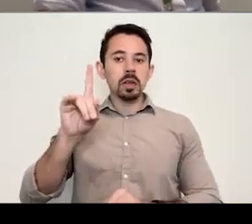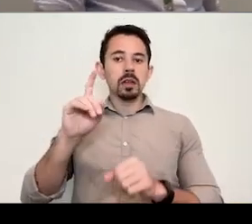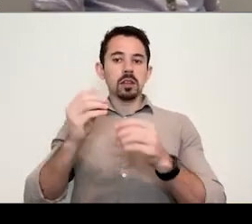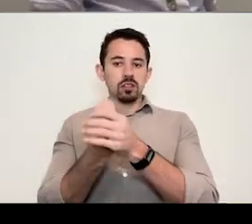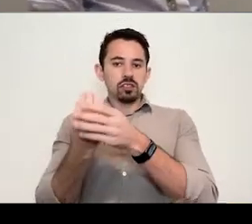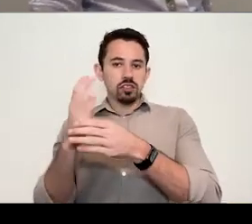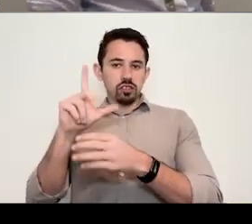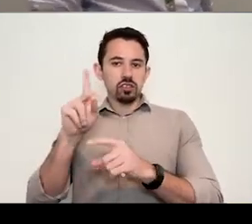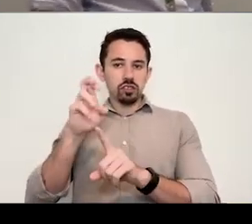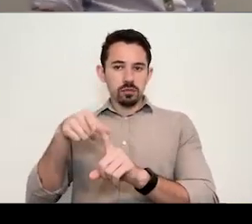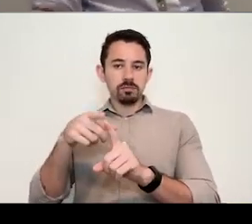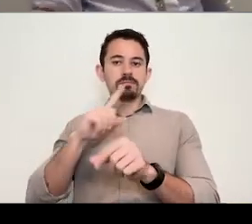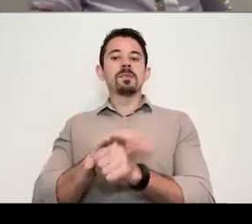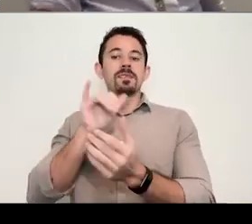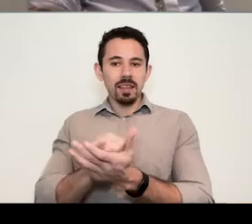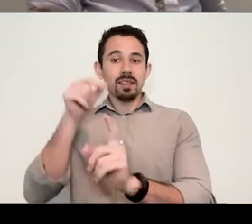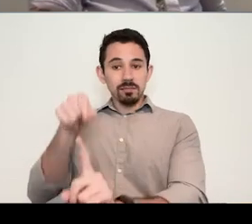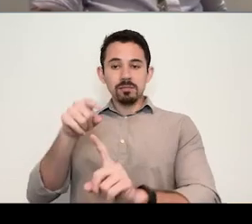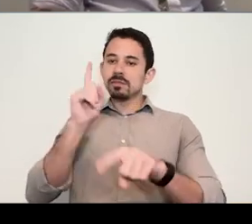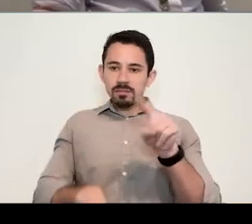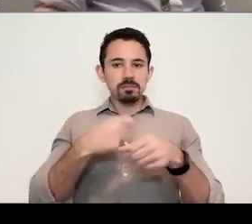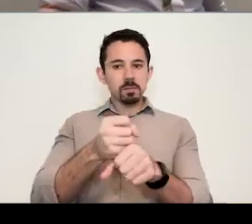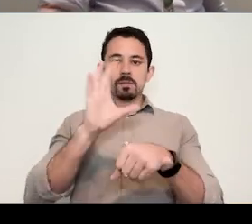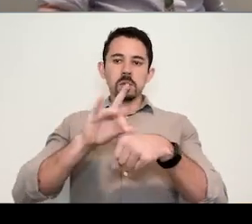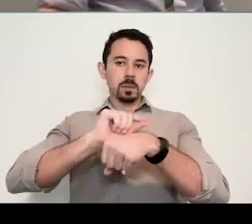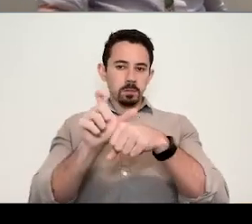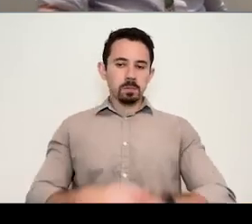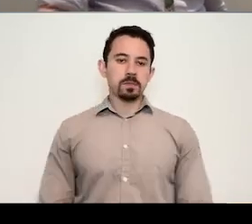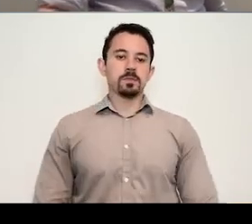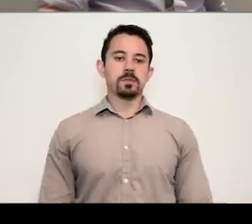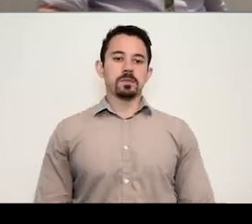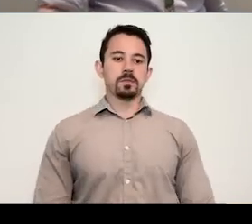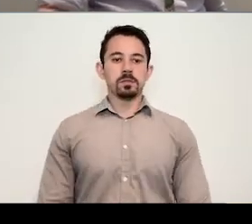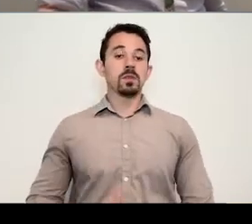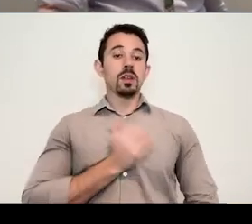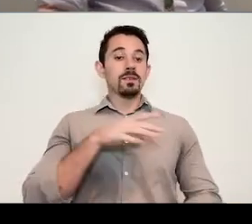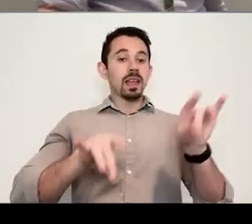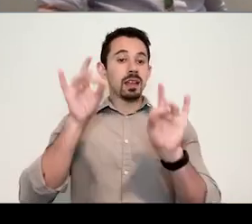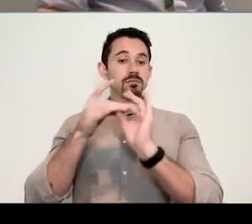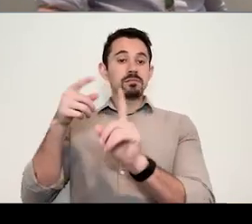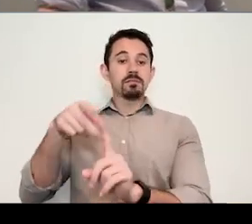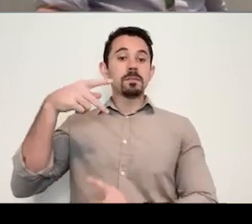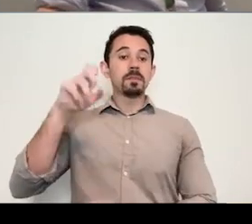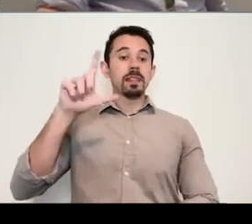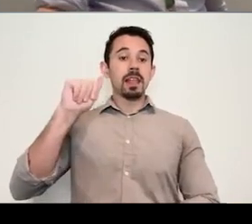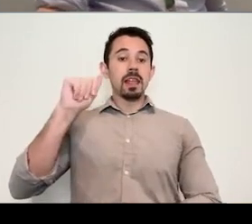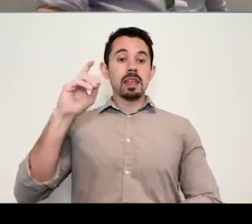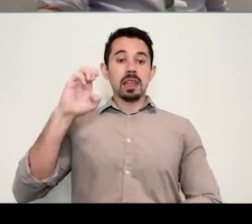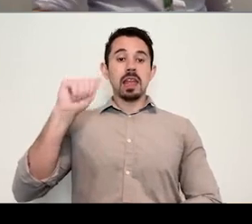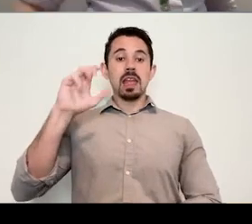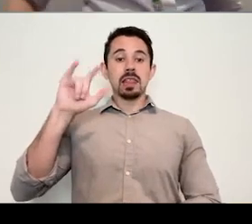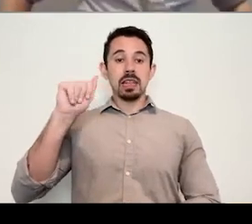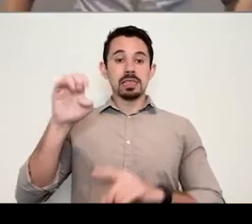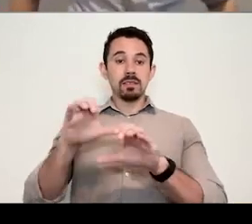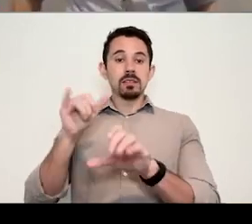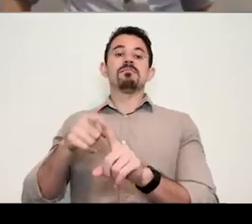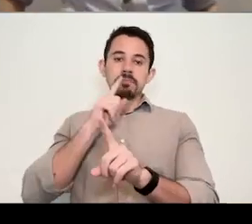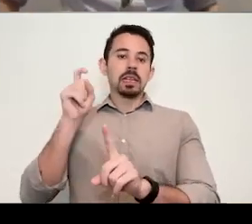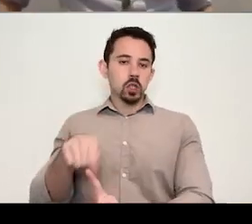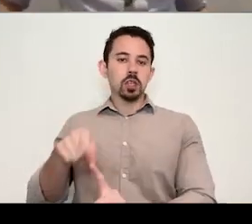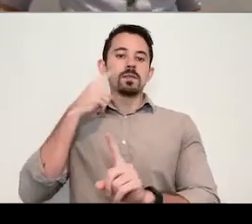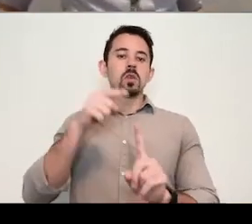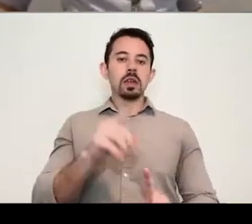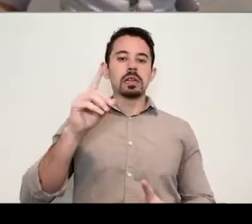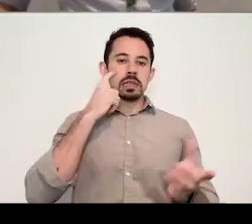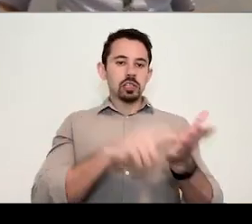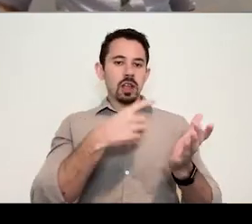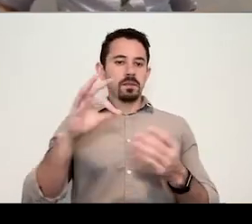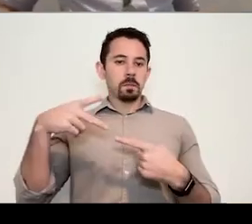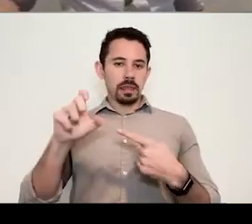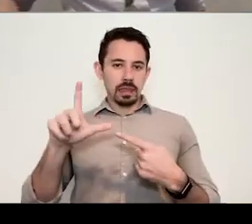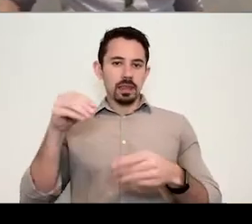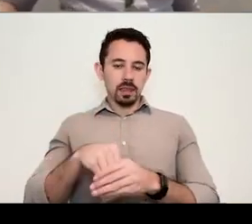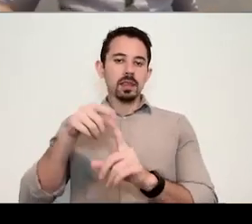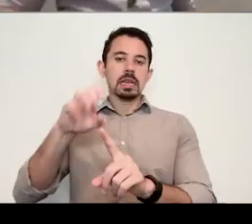confirming it's unable to form a biofilm. So our finding that PelA deacetylase activity